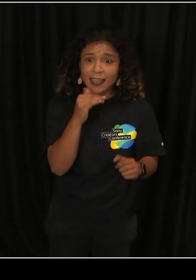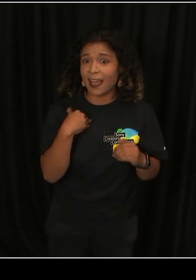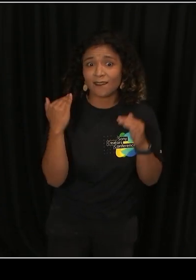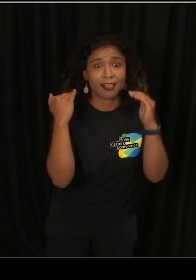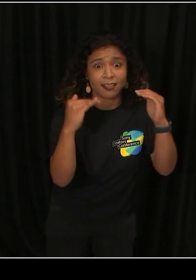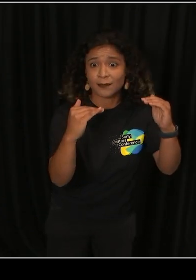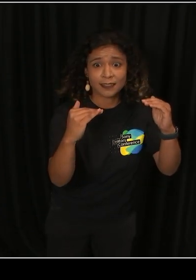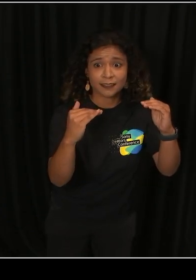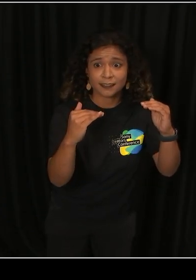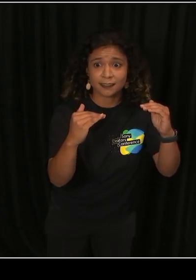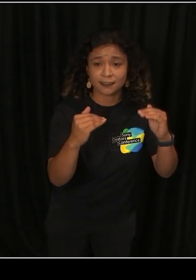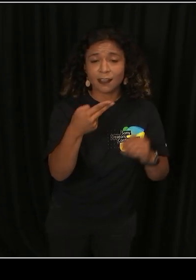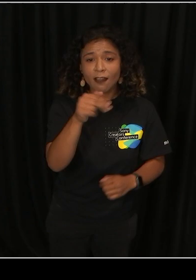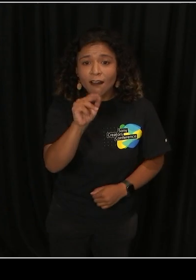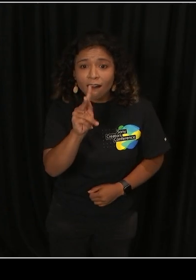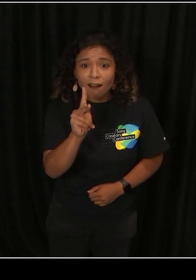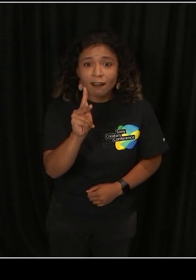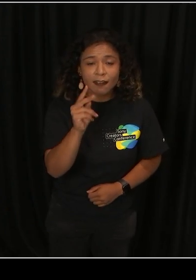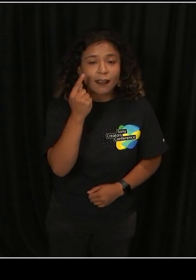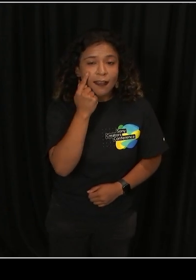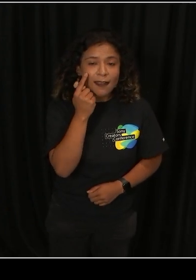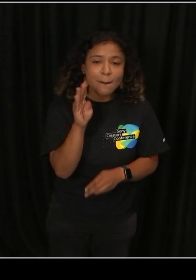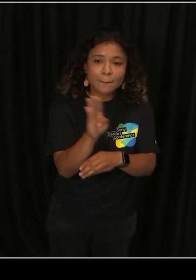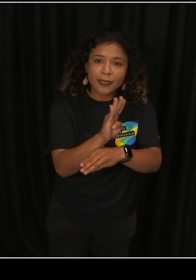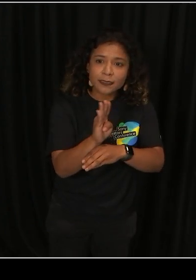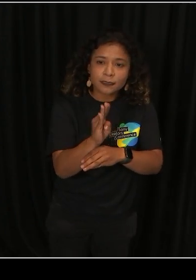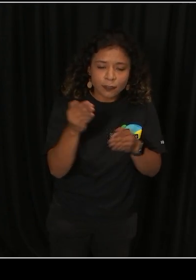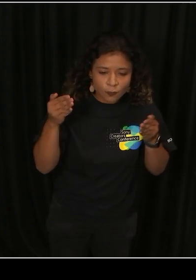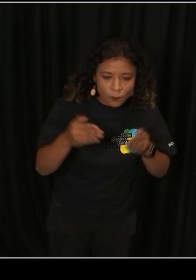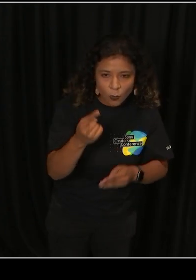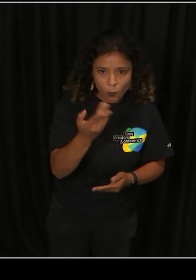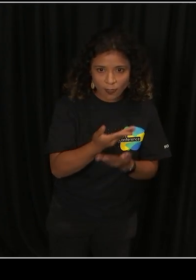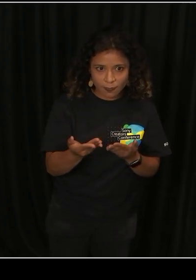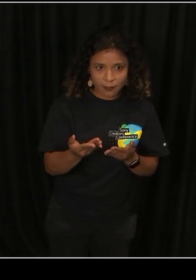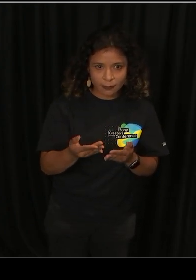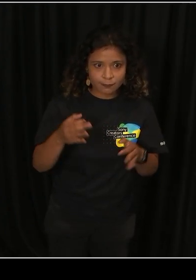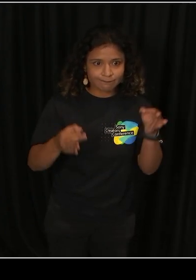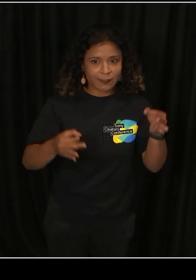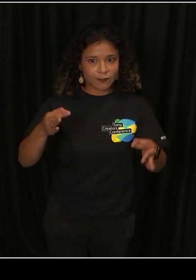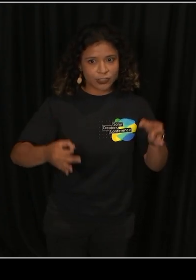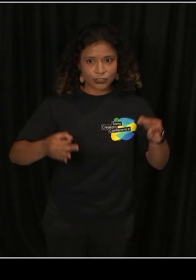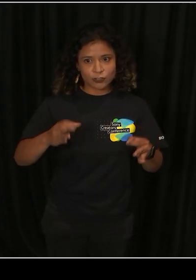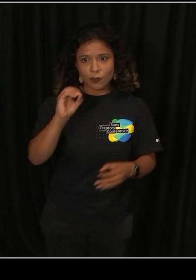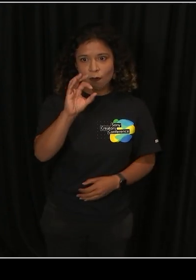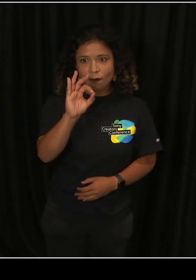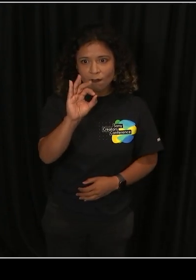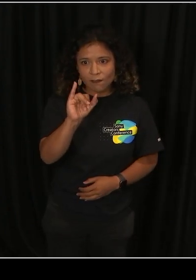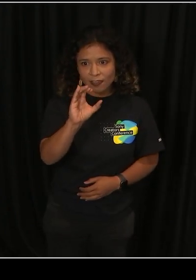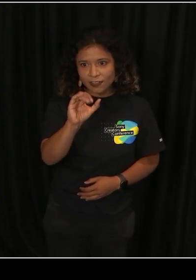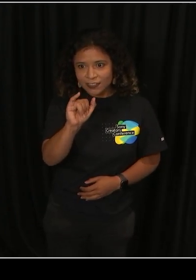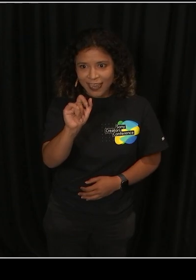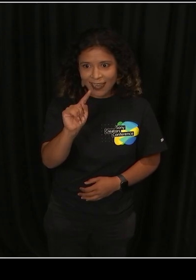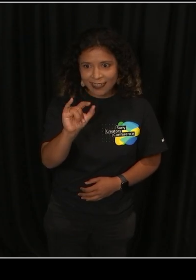But Hawk-Eye's core business focuses on one in particular, and that's officiating. I've kind of mentioned the Qatar World Cup before,